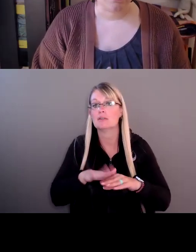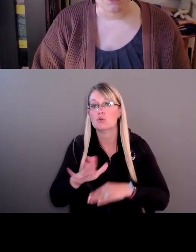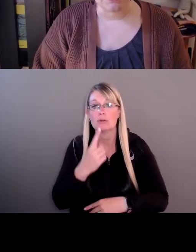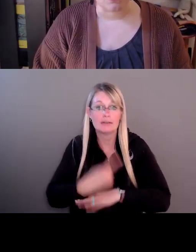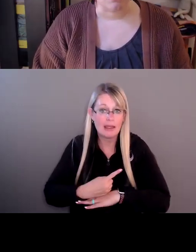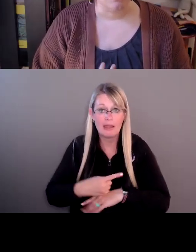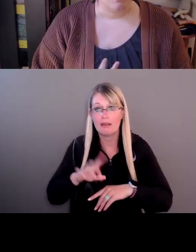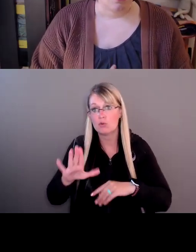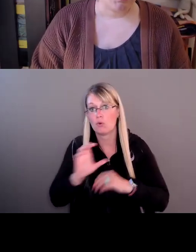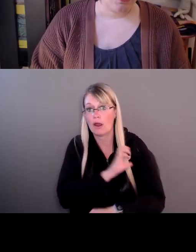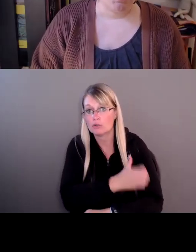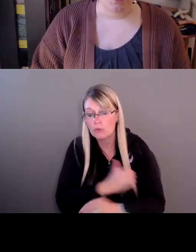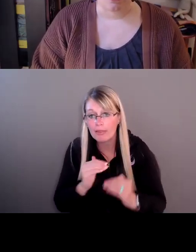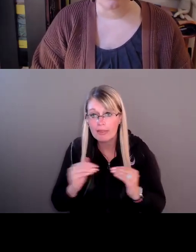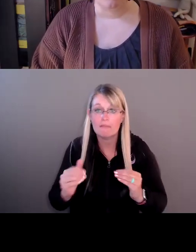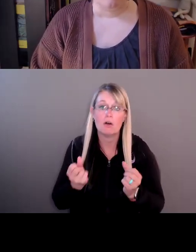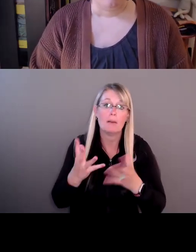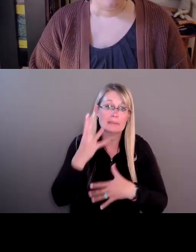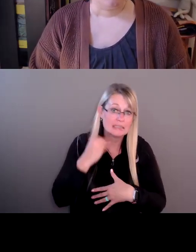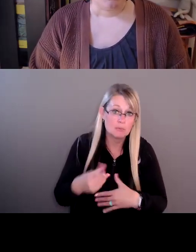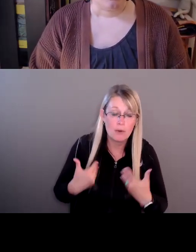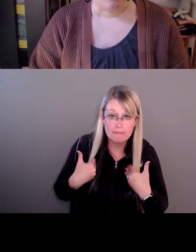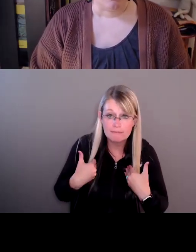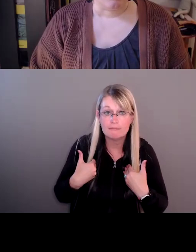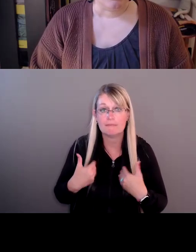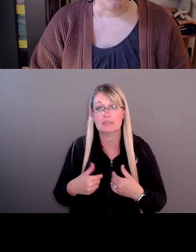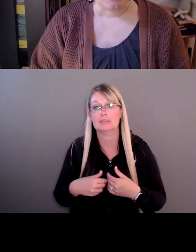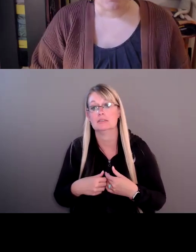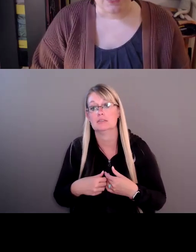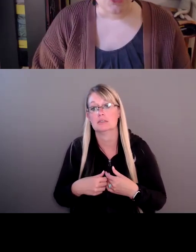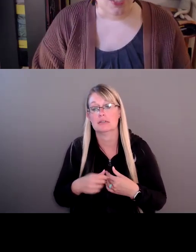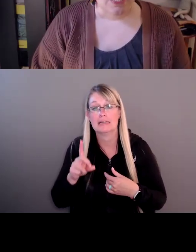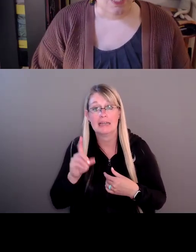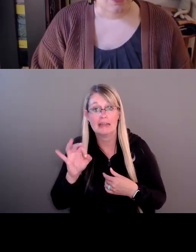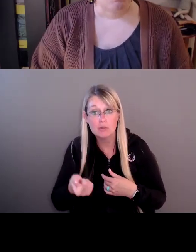depending on how much sleep you gods, depending on did you take your medication on time?